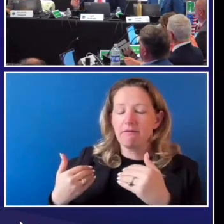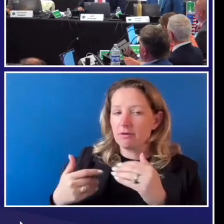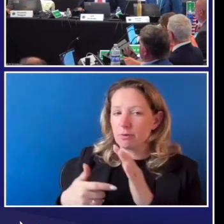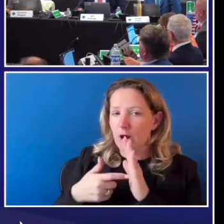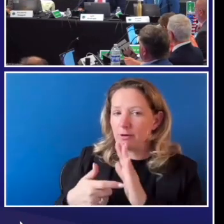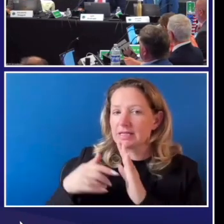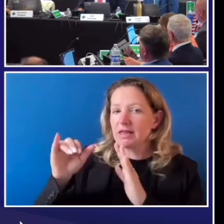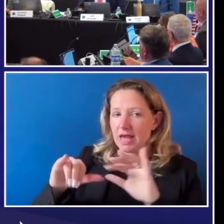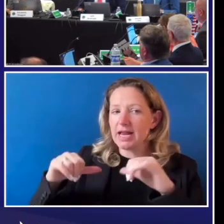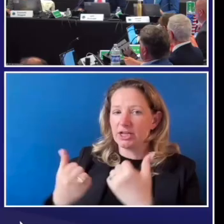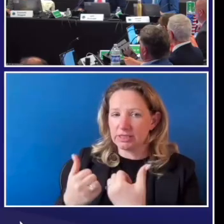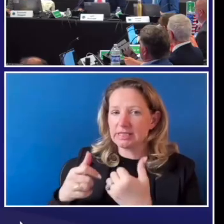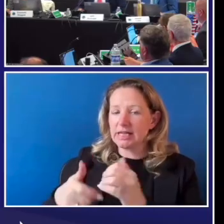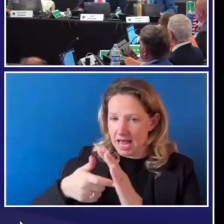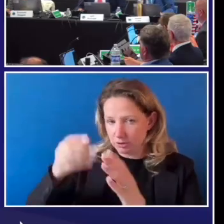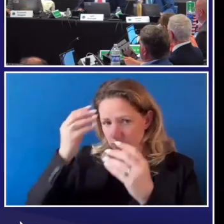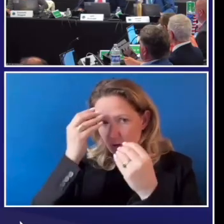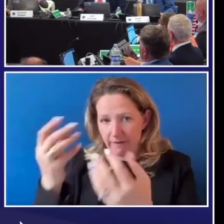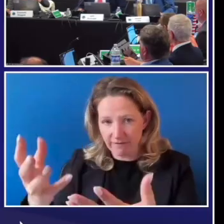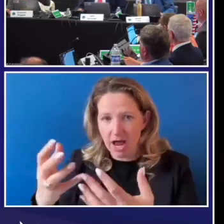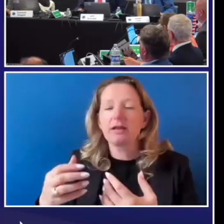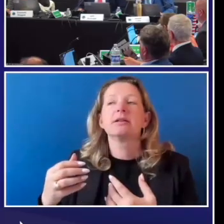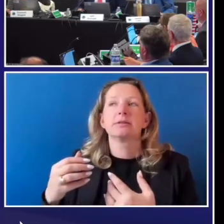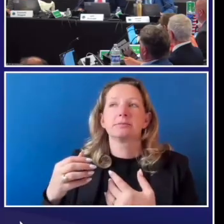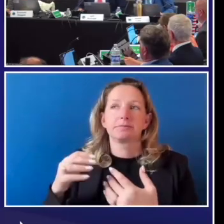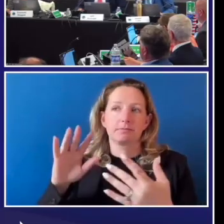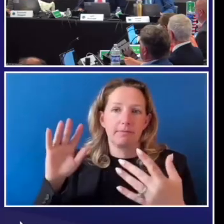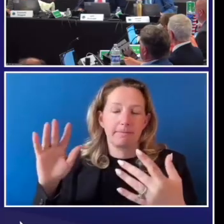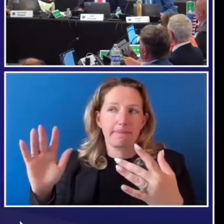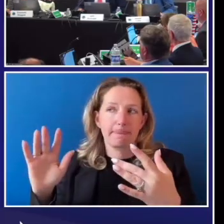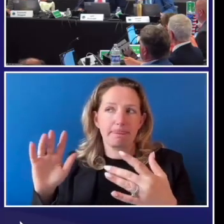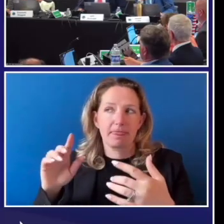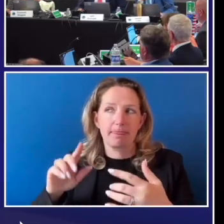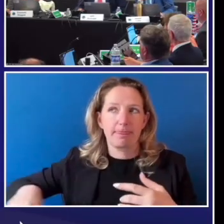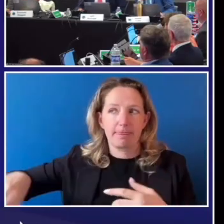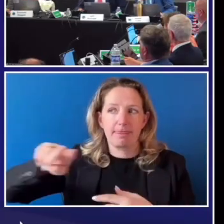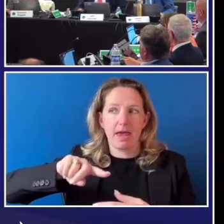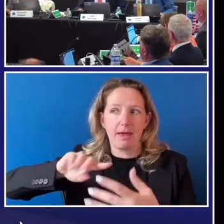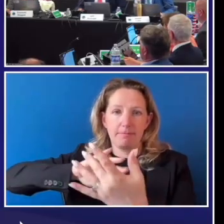So them contacting the department would actually be an additional step.